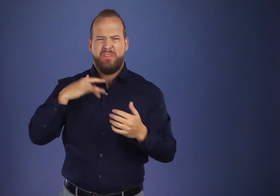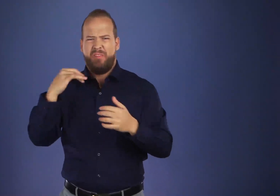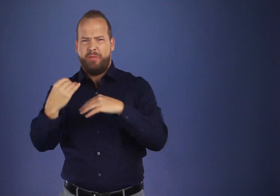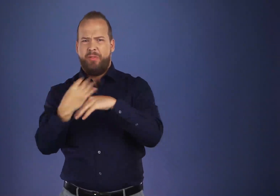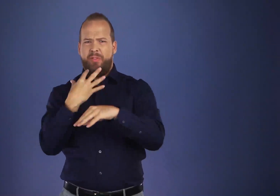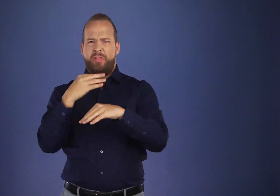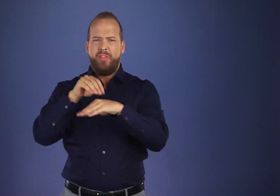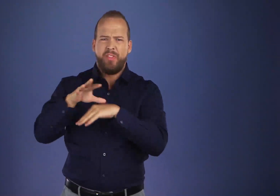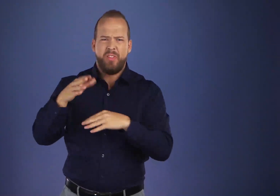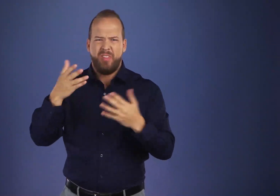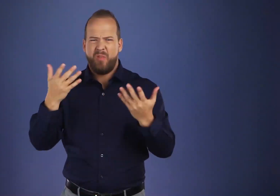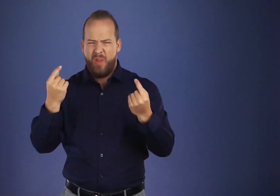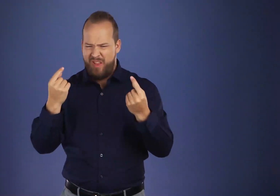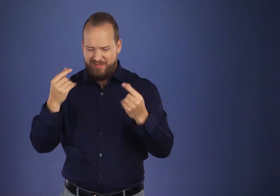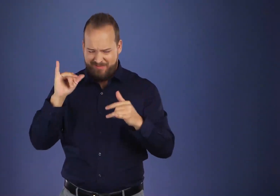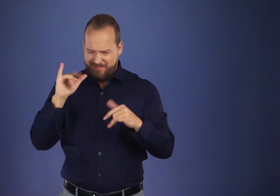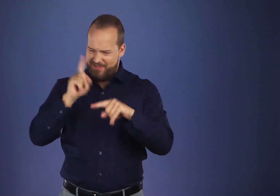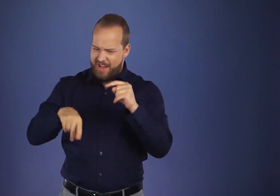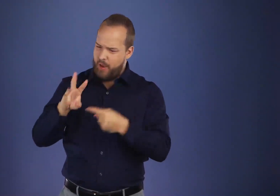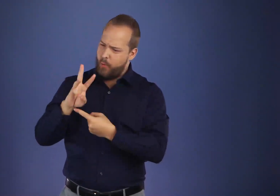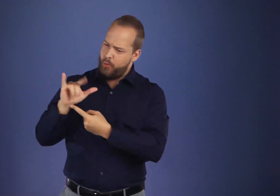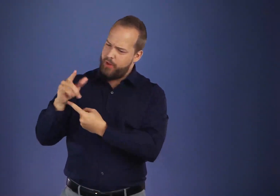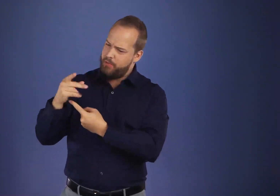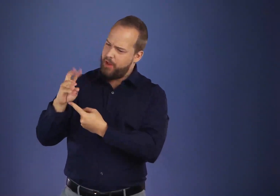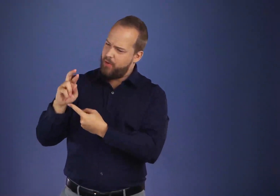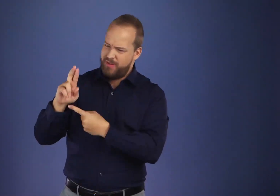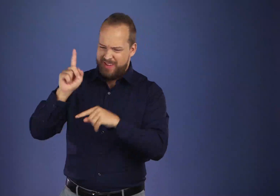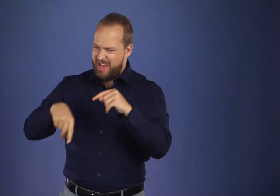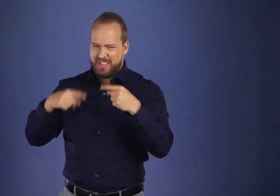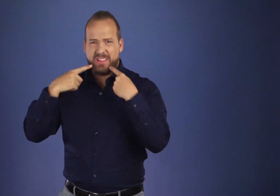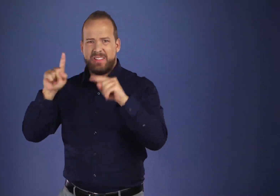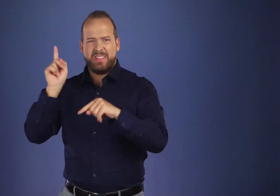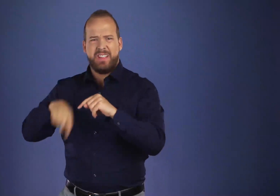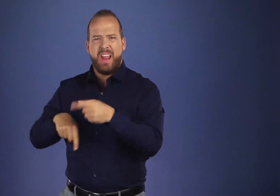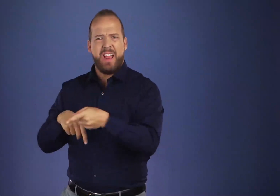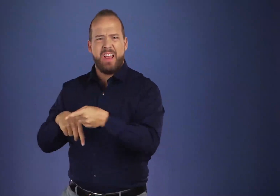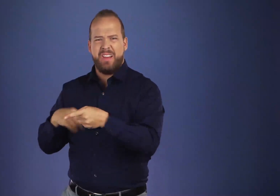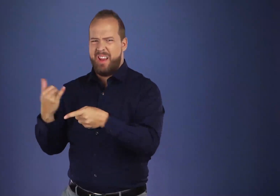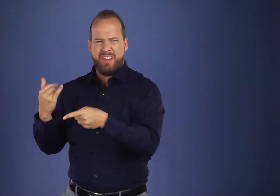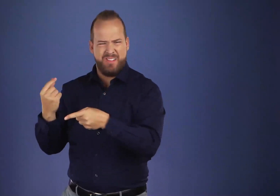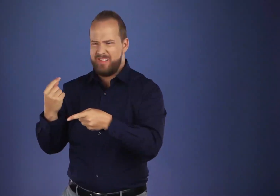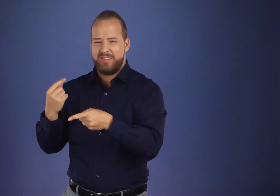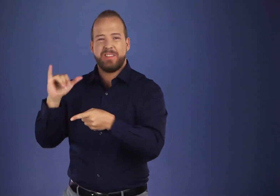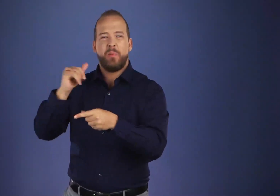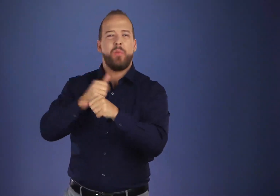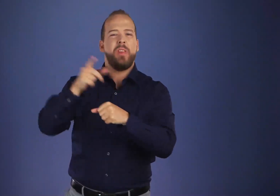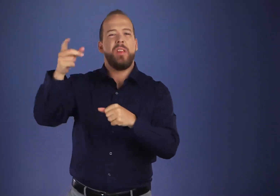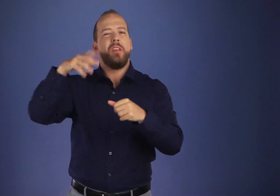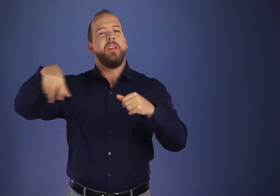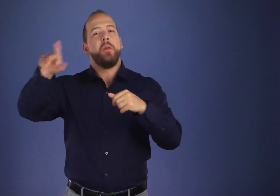and that some of these refuse to be solved by all the sheer personal determination and courage he can muster.